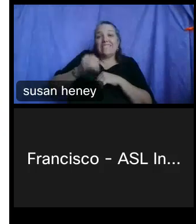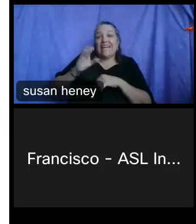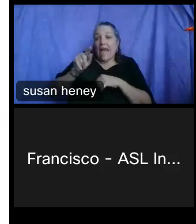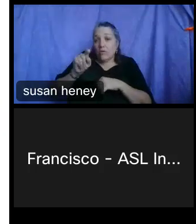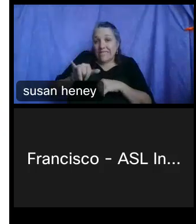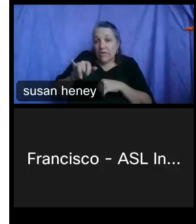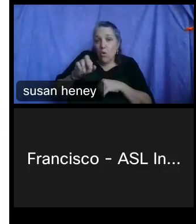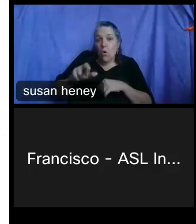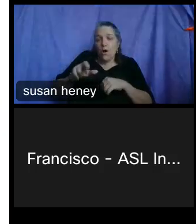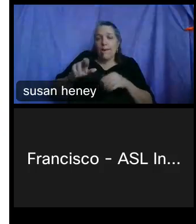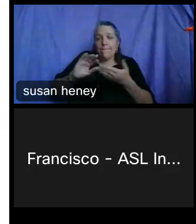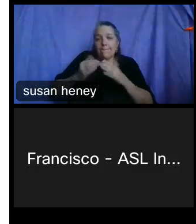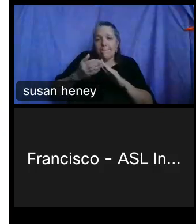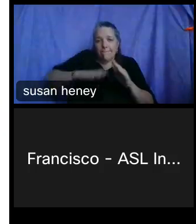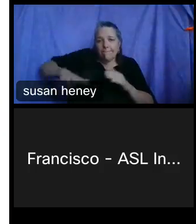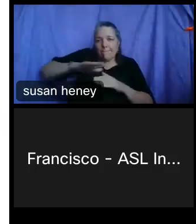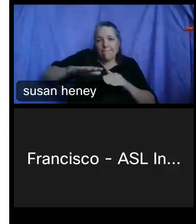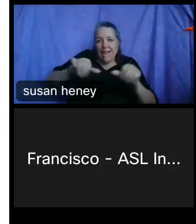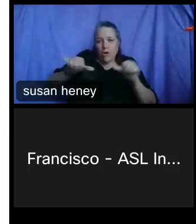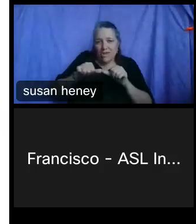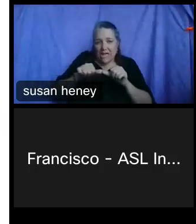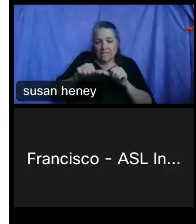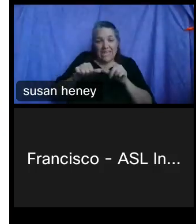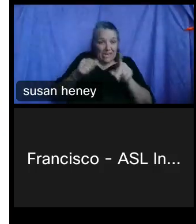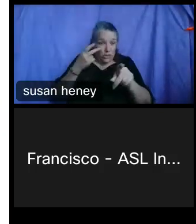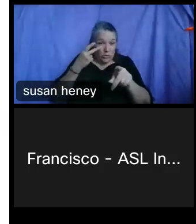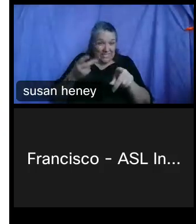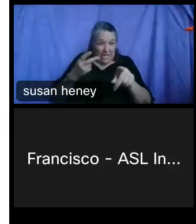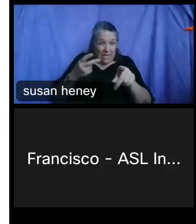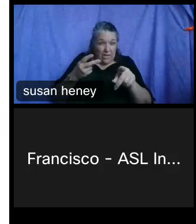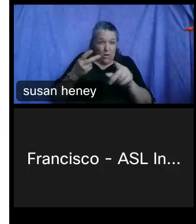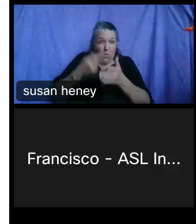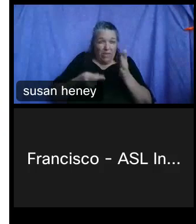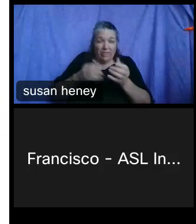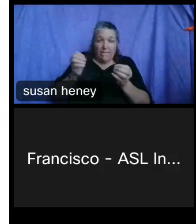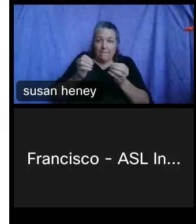areas. In this slide, you can also see the lowest level of geography is the census block.